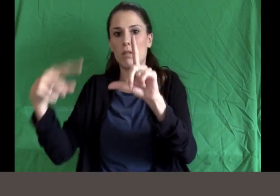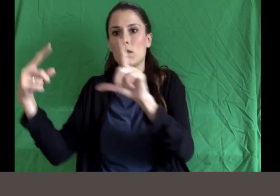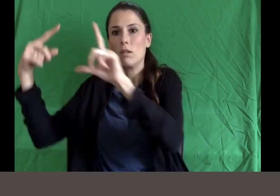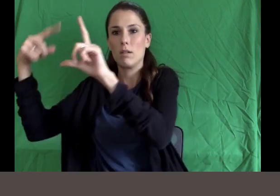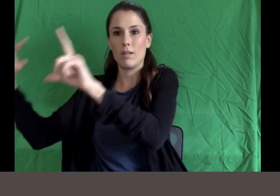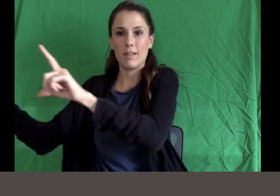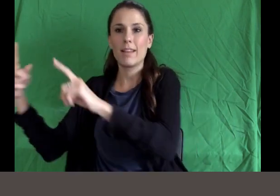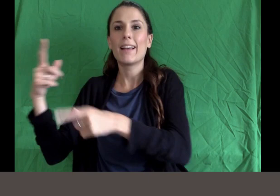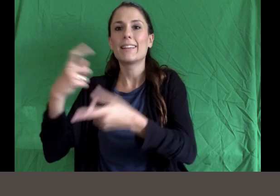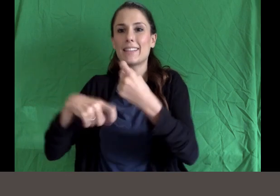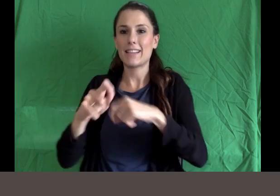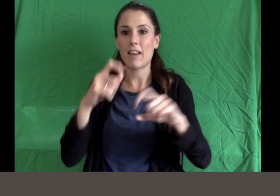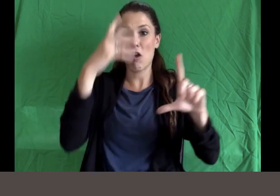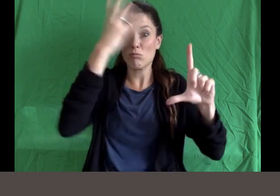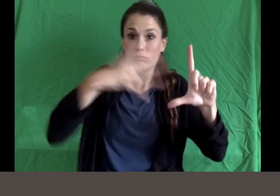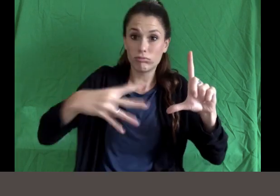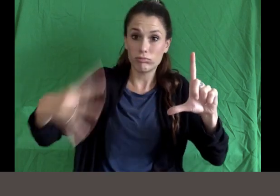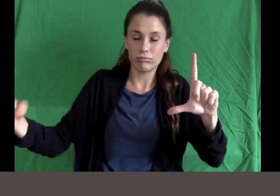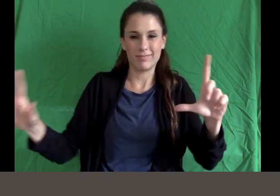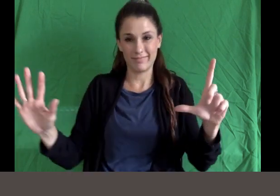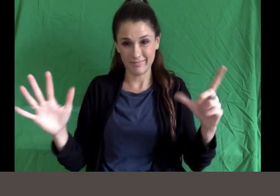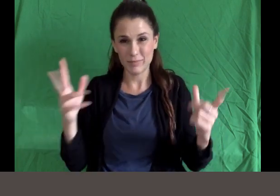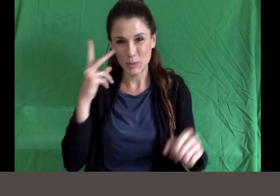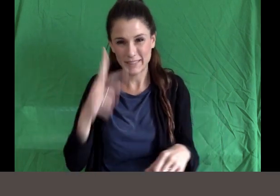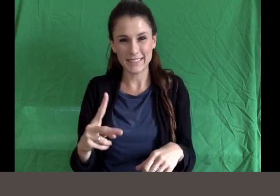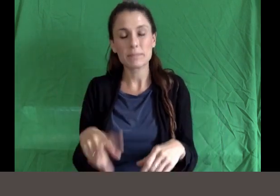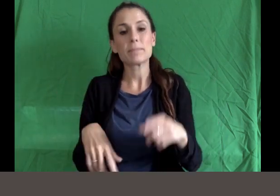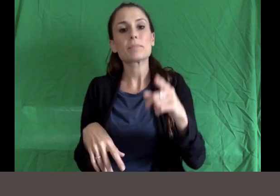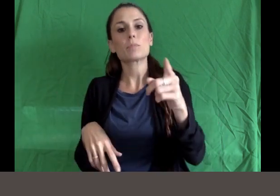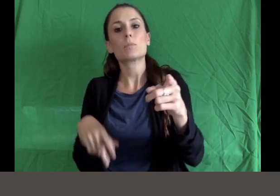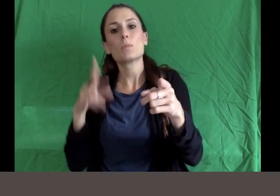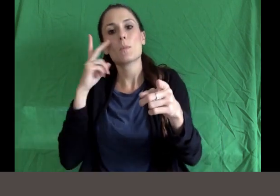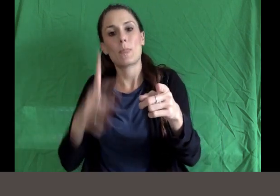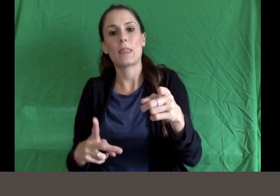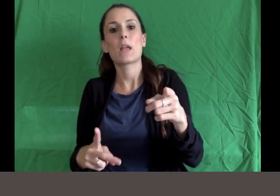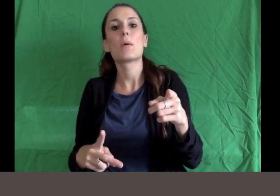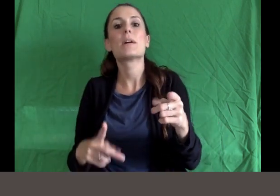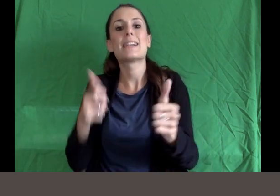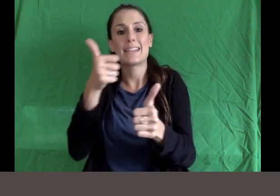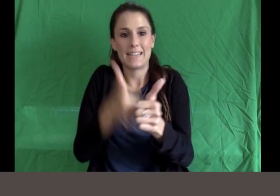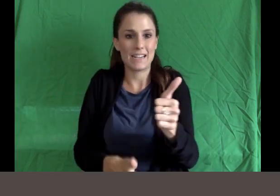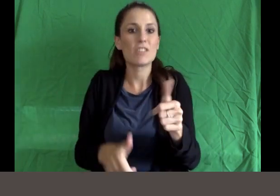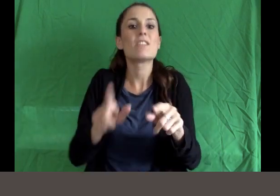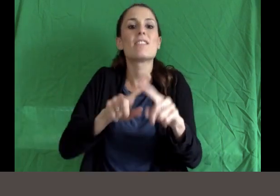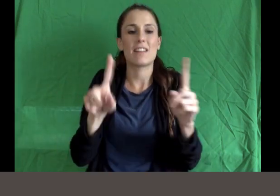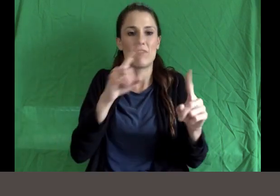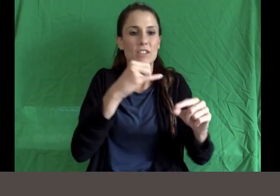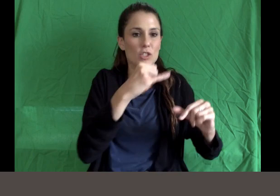squiggly line here representing our daily average number of customers but what we've done by putting